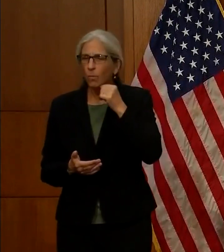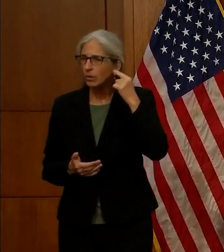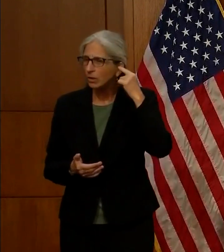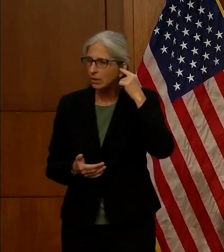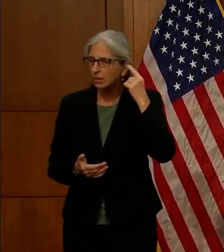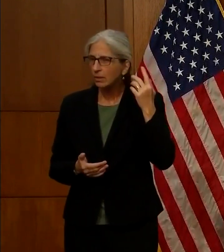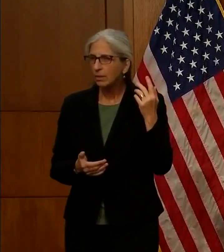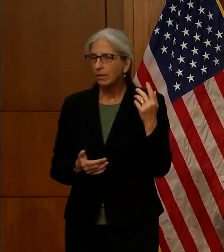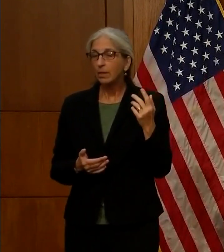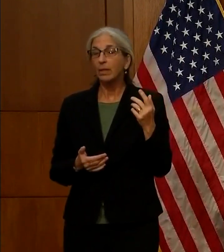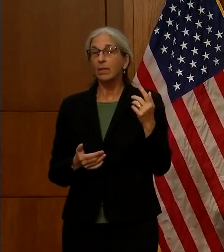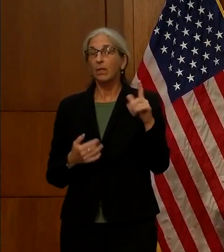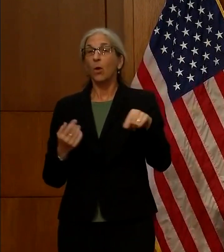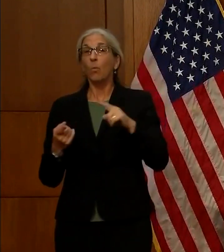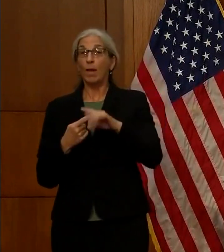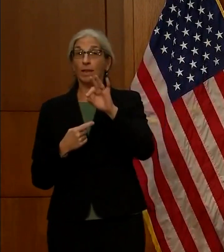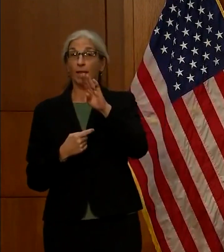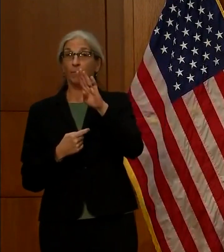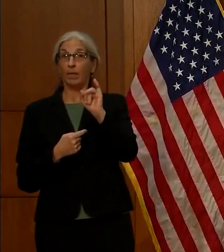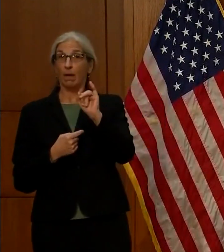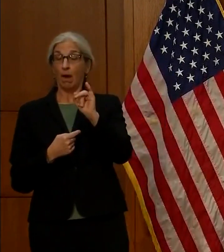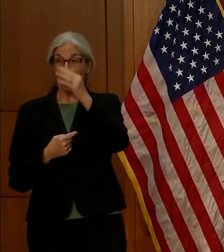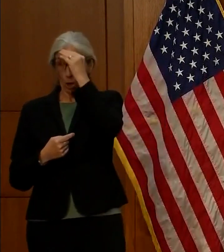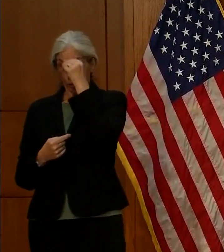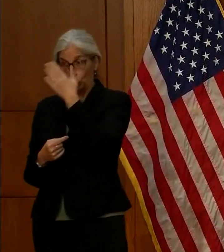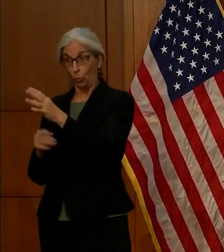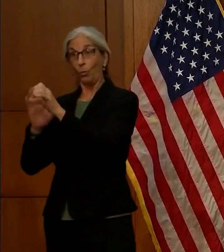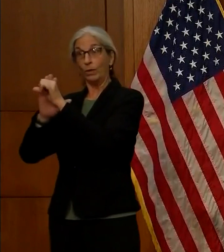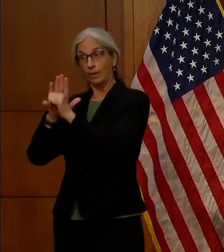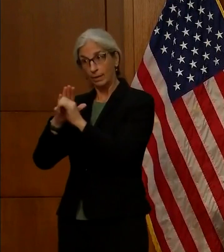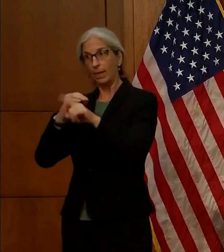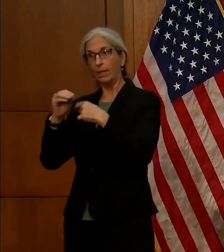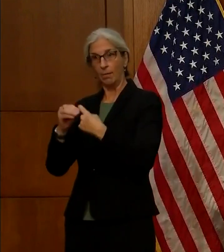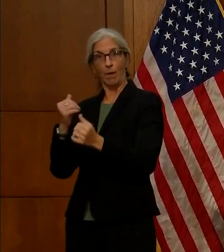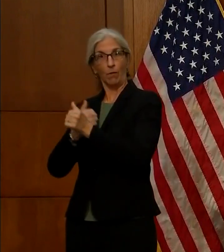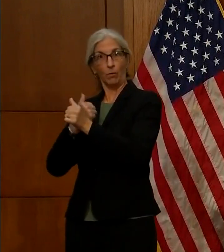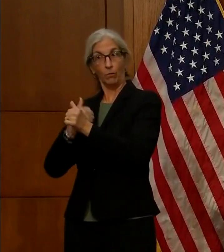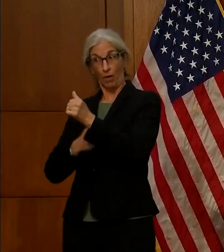ABOUT WHY THAT WAS. I'M SORRY REPEAT I WASN'T NOTIFIED WHEN